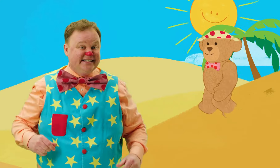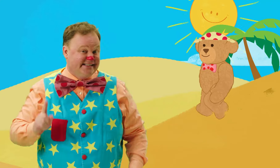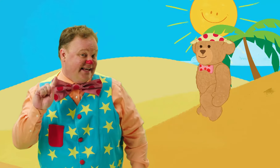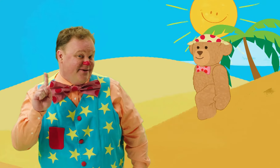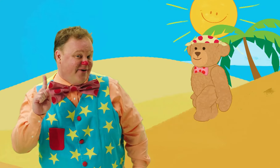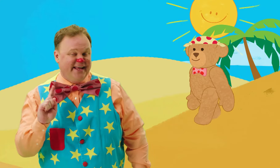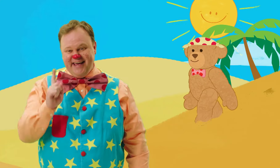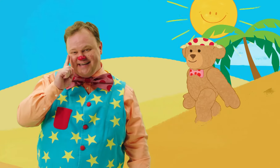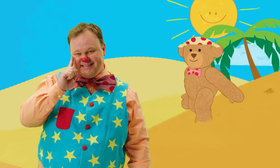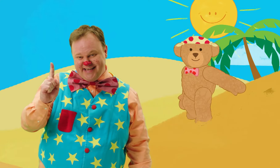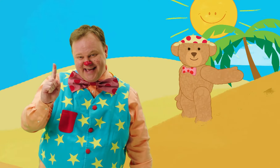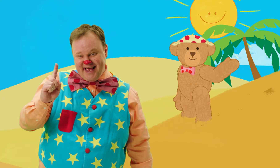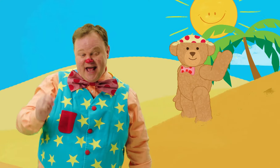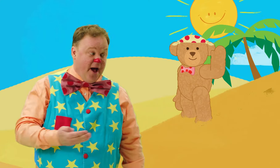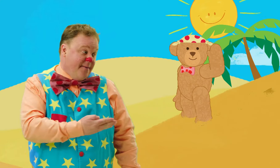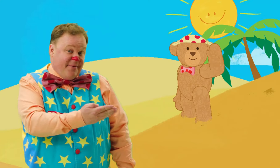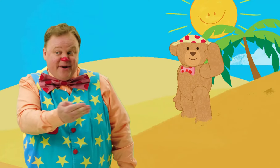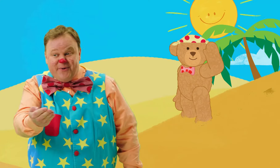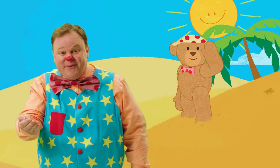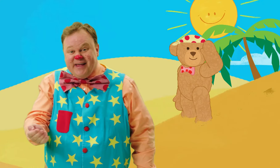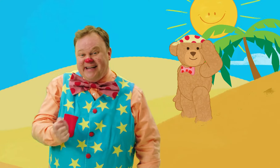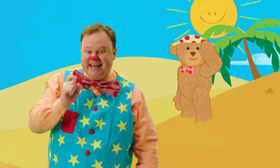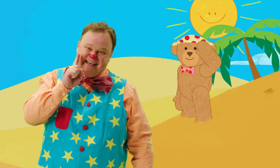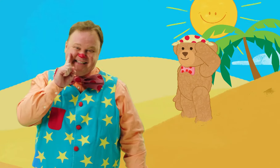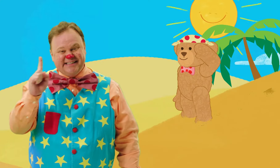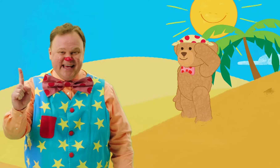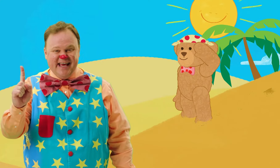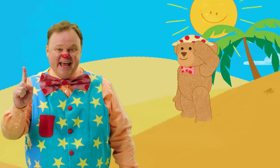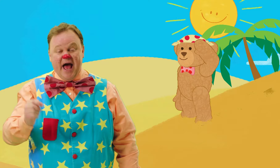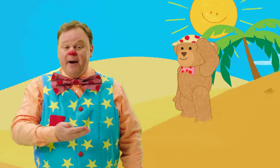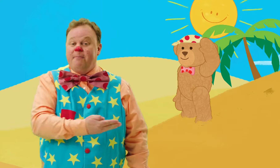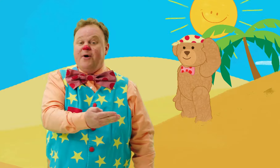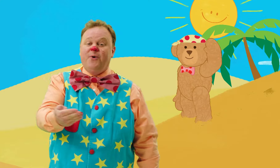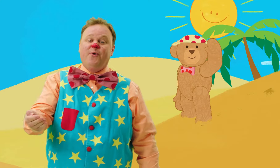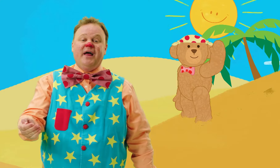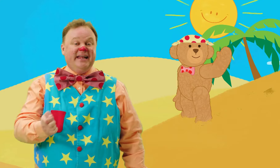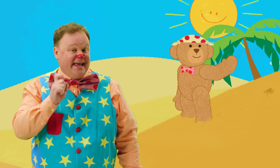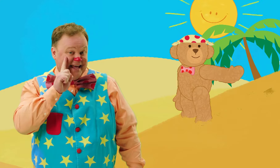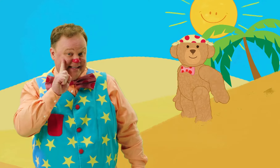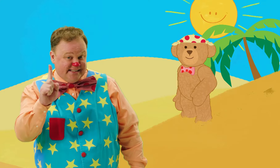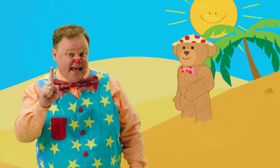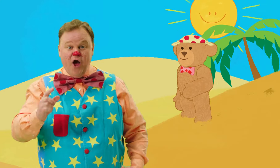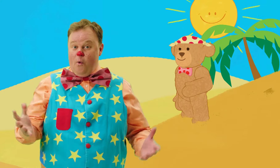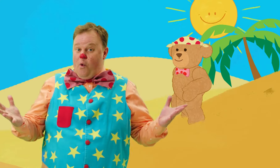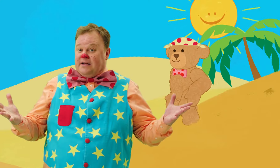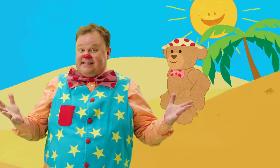to see what he could see but all that he could see but all that he could see was